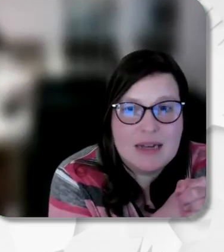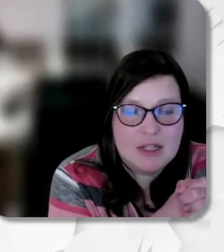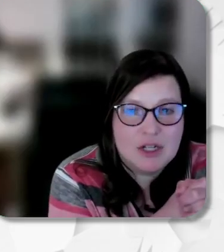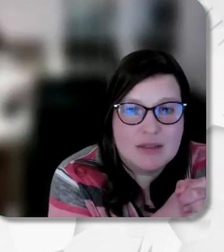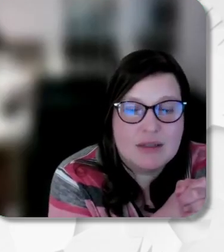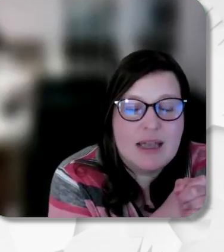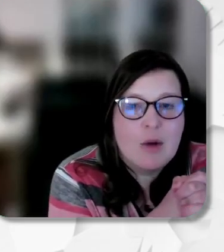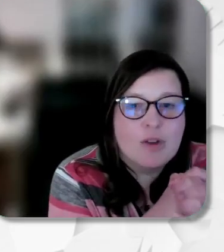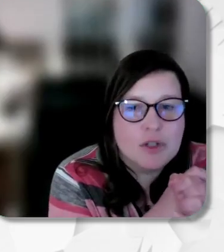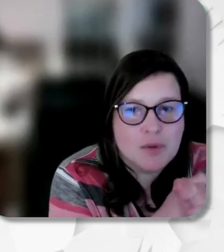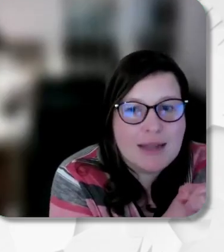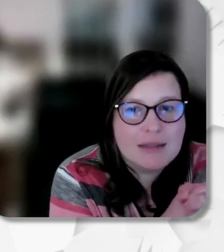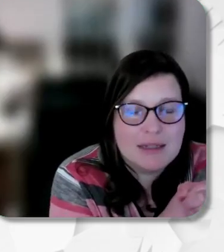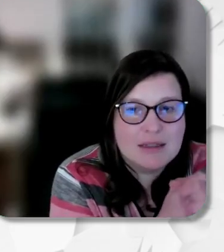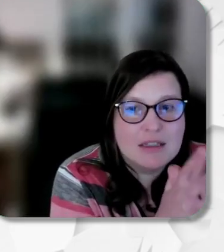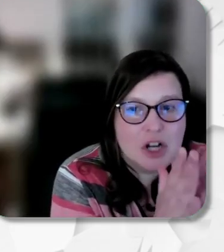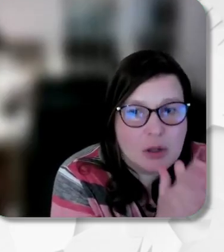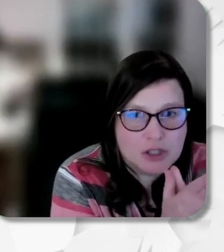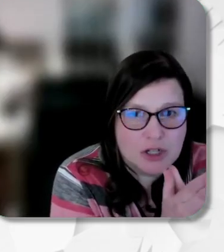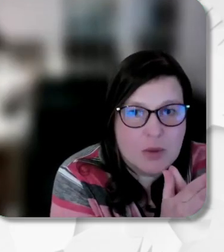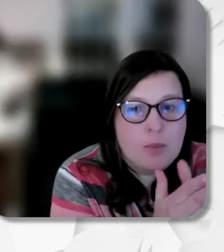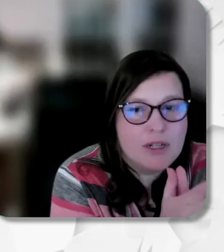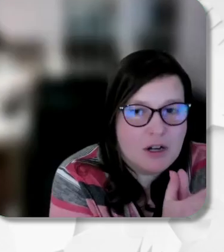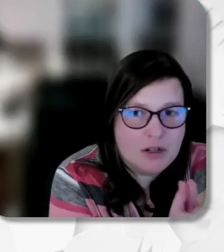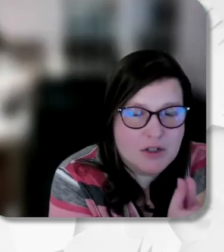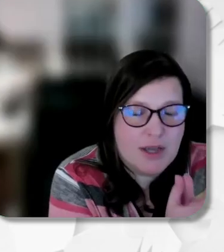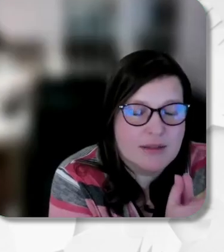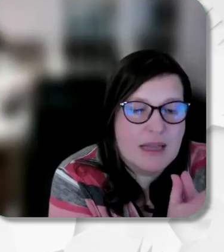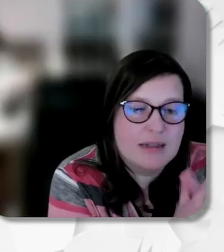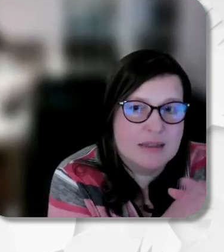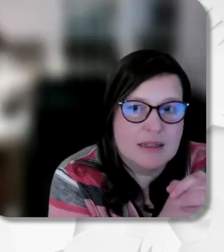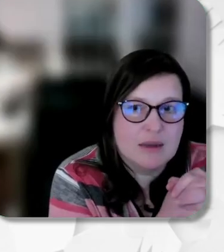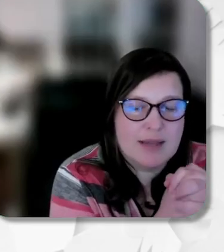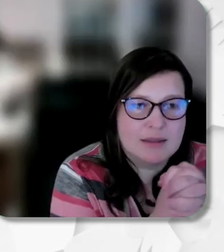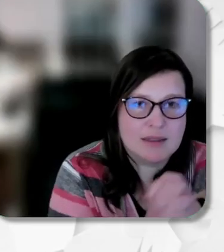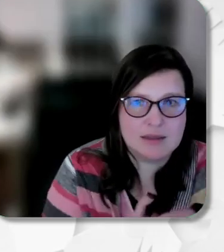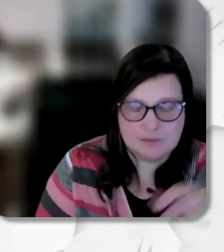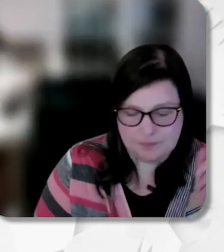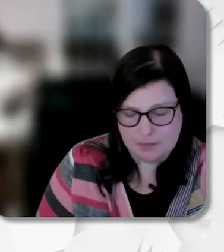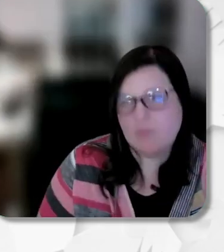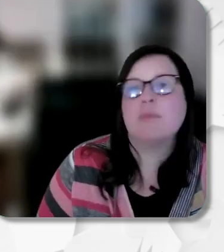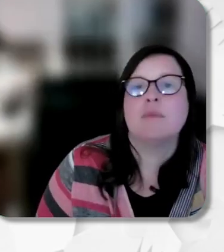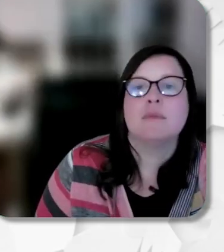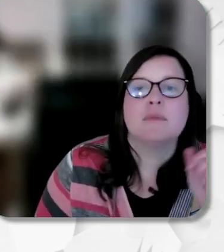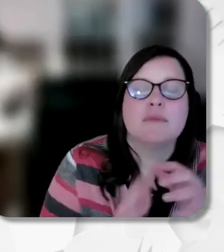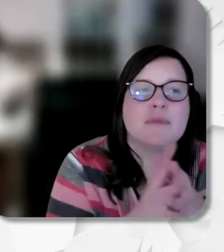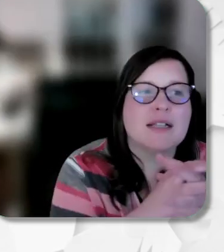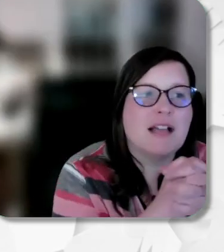and ages with direct links to culture building on our strengths and existing capacities. Next